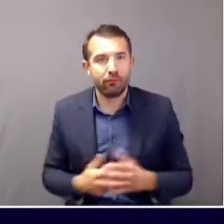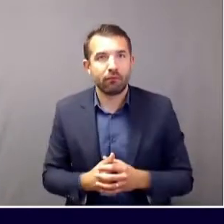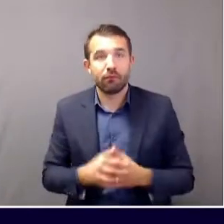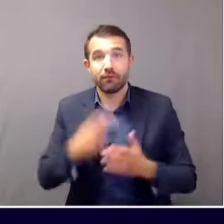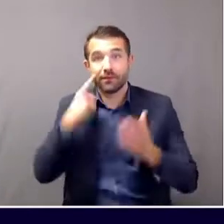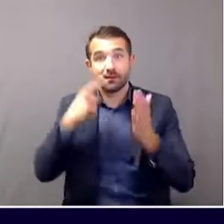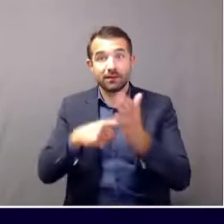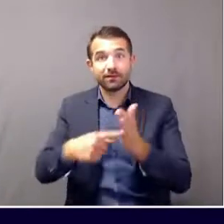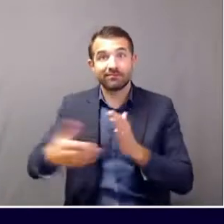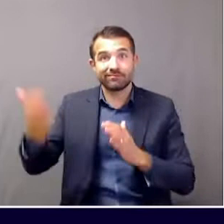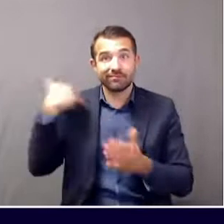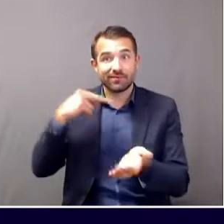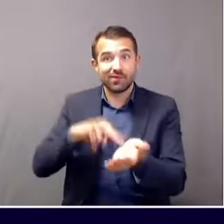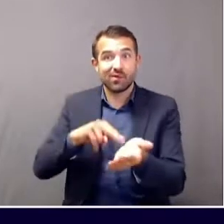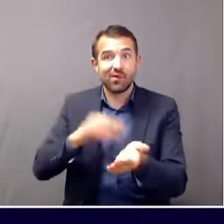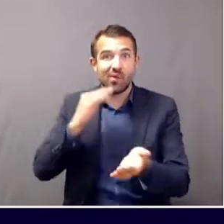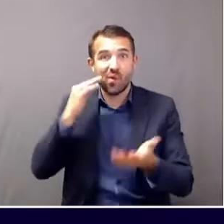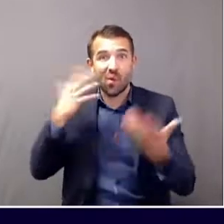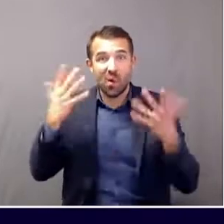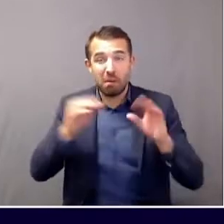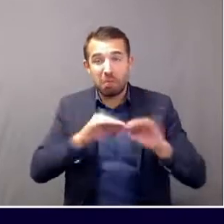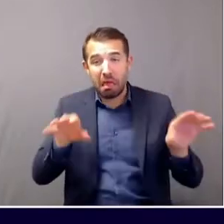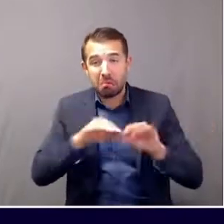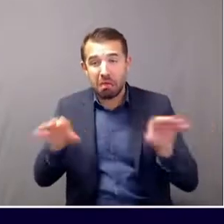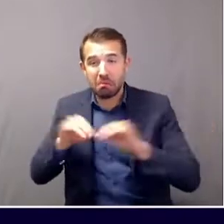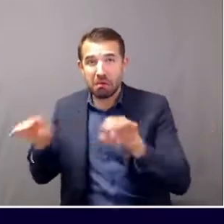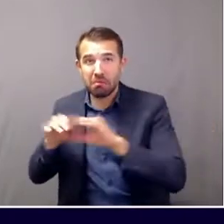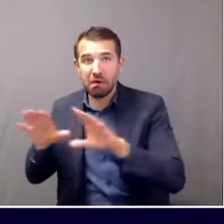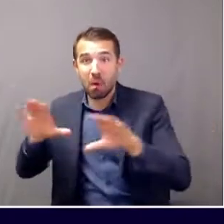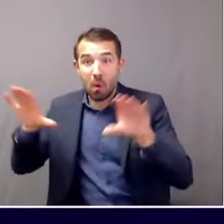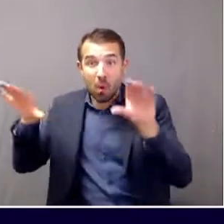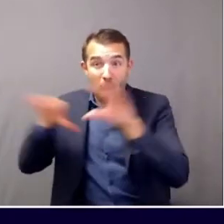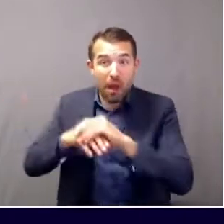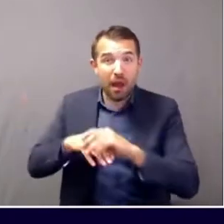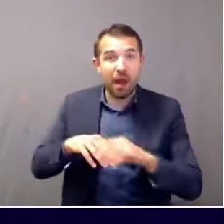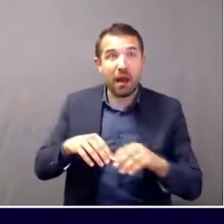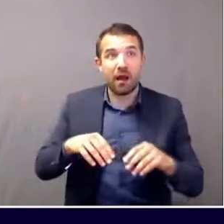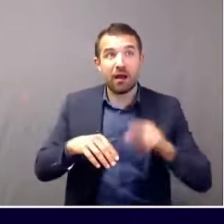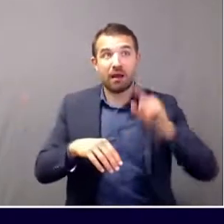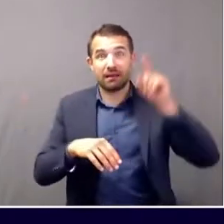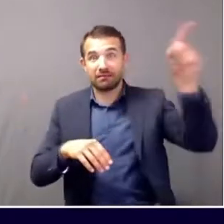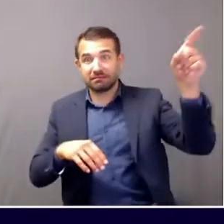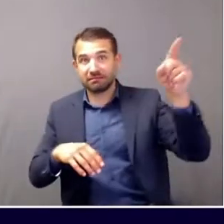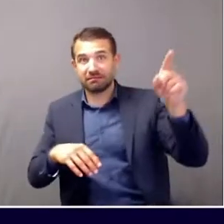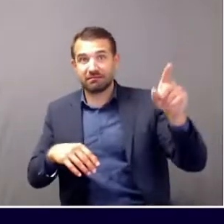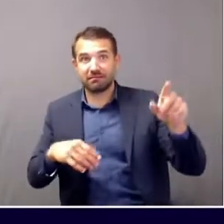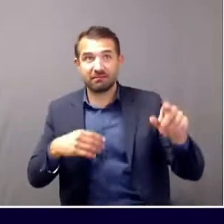with the events of the August seventh wedding or a high